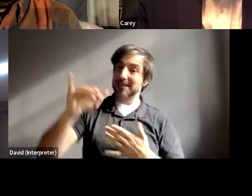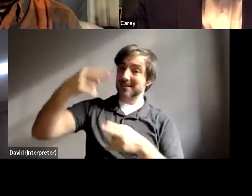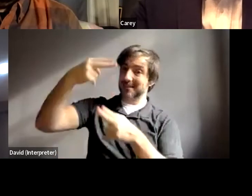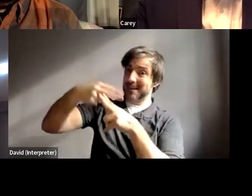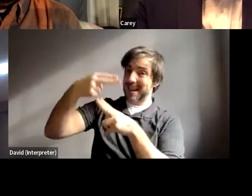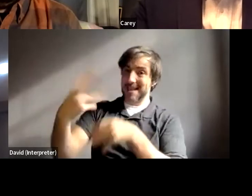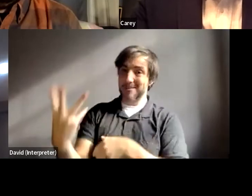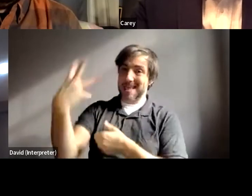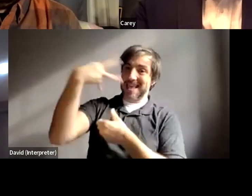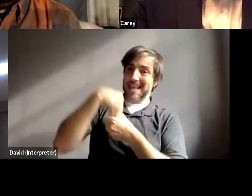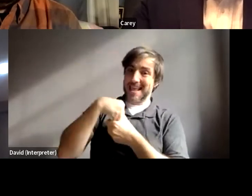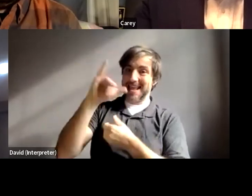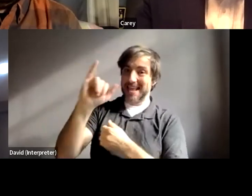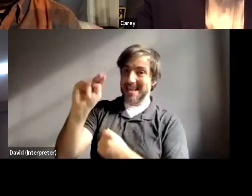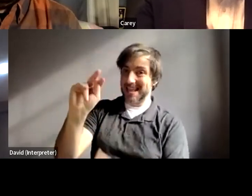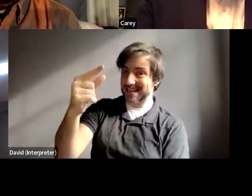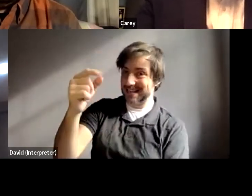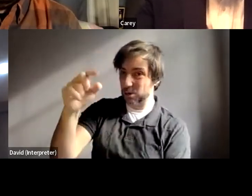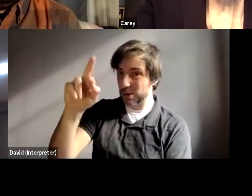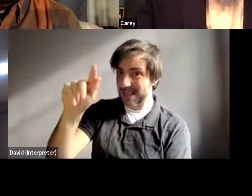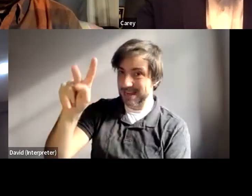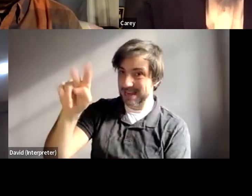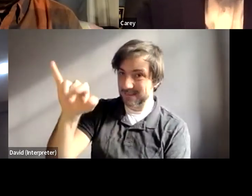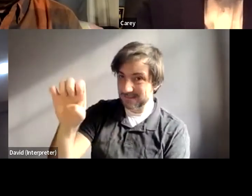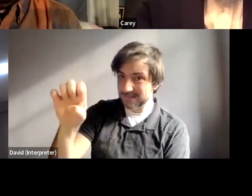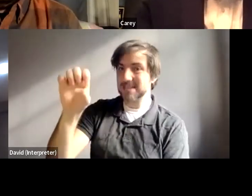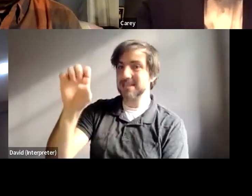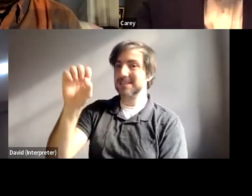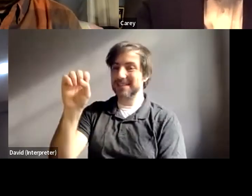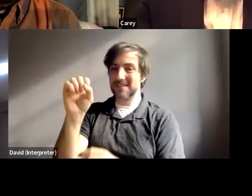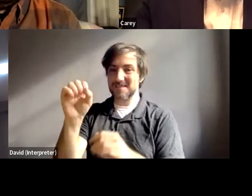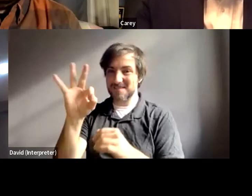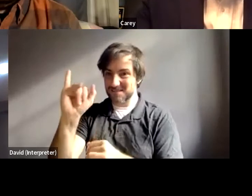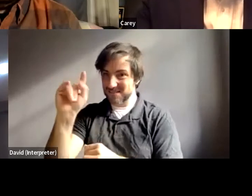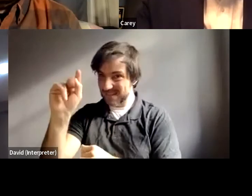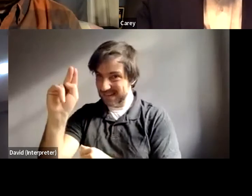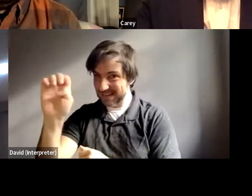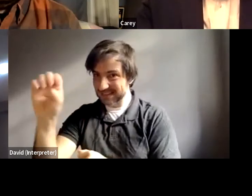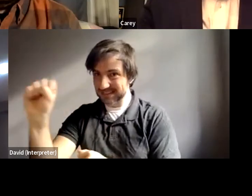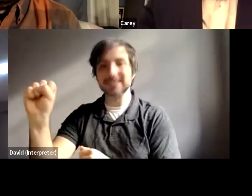and inclusion and adaptive support services. We are not entirely there